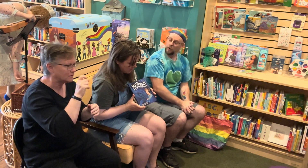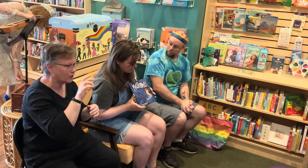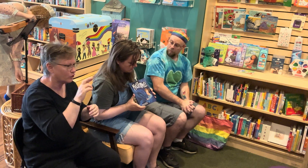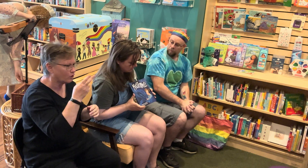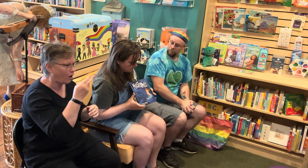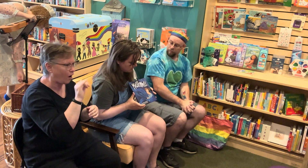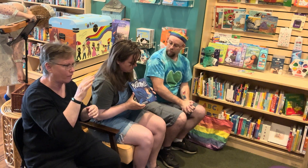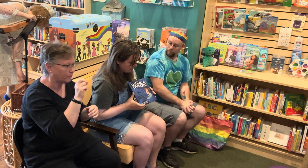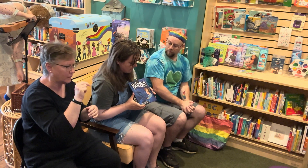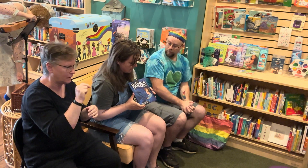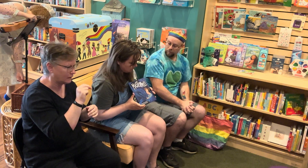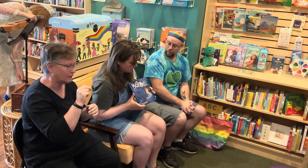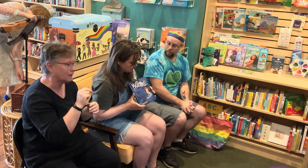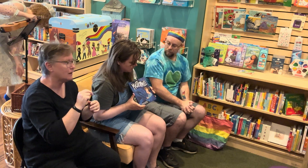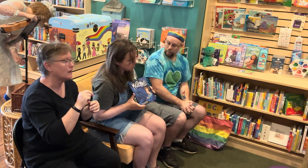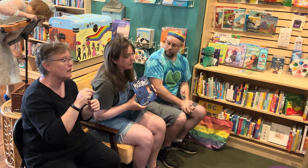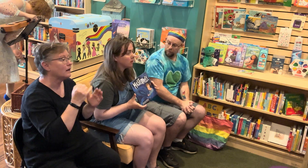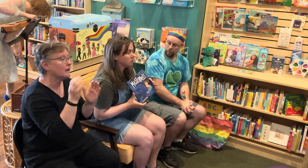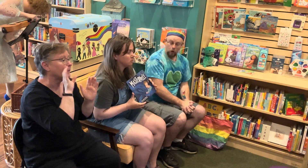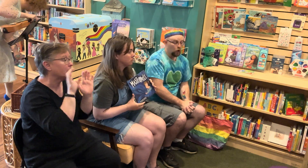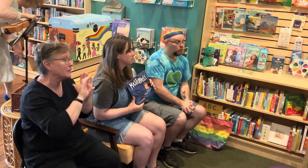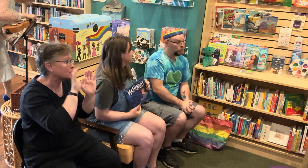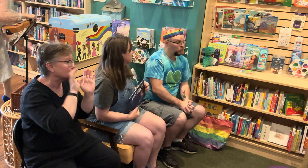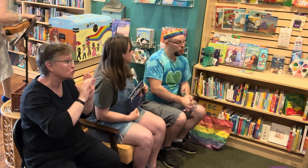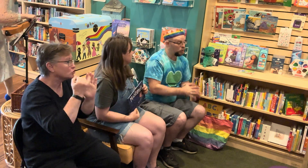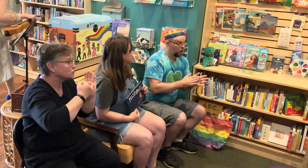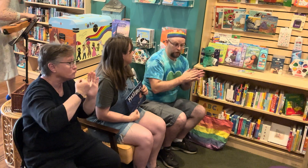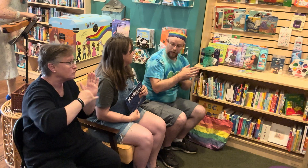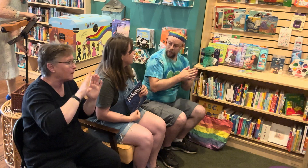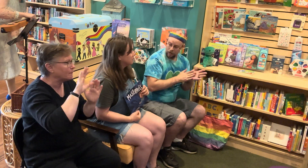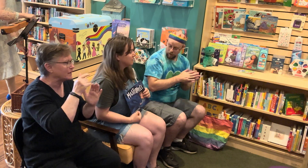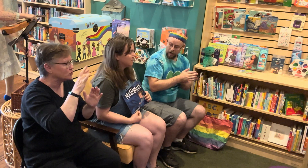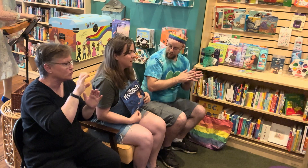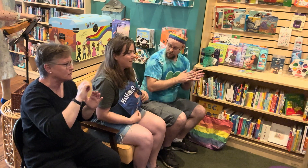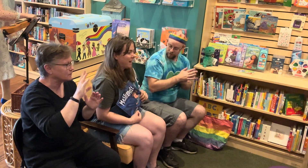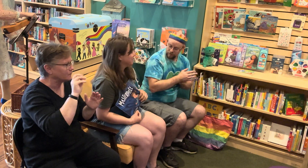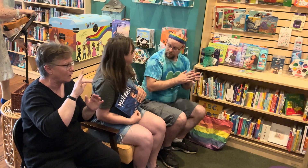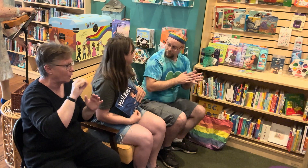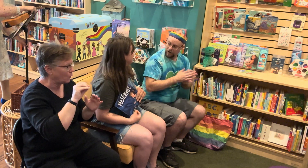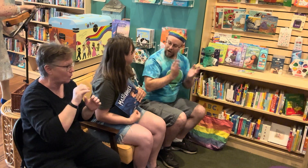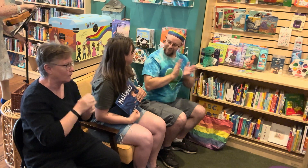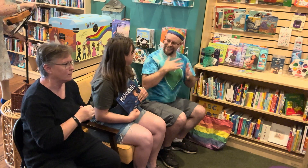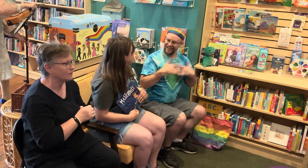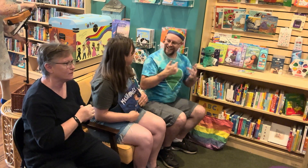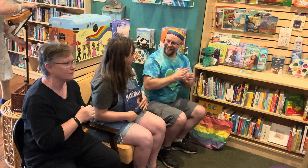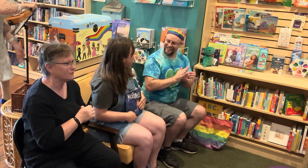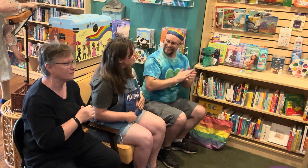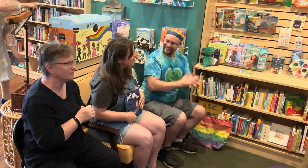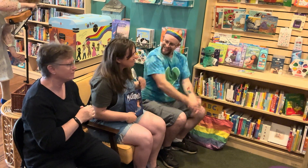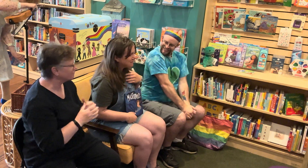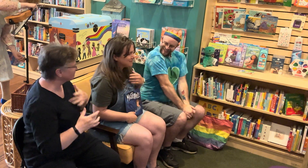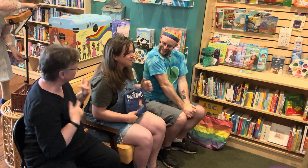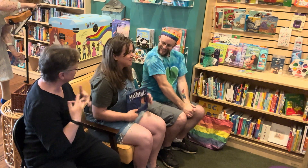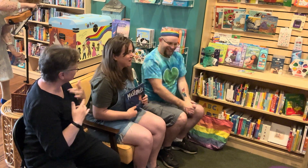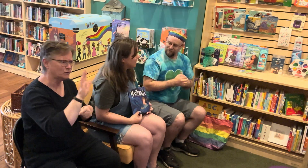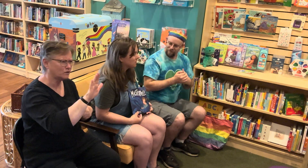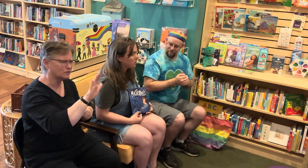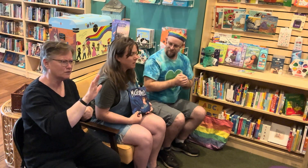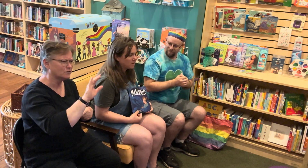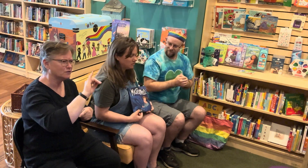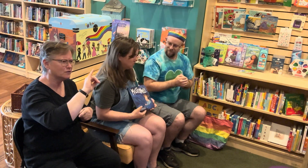and it's illustrated by Beatriz Mello. AARON: Okay, all right. I'm excited! ELLE: I'm am too! It's quite a lovely